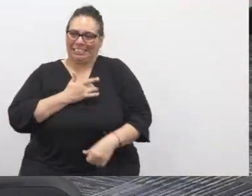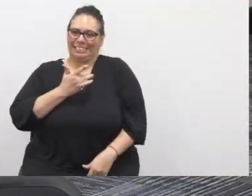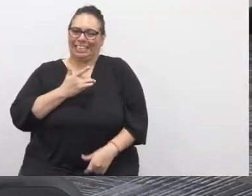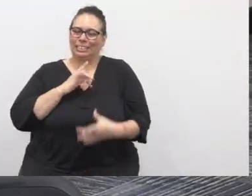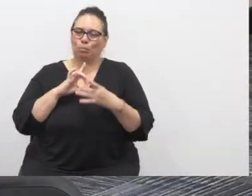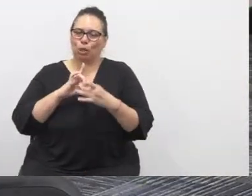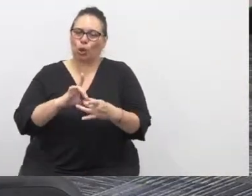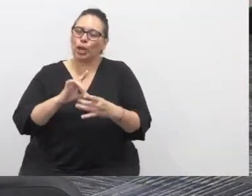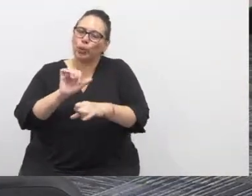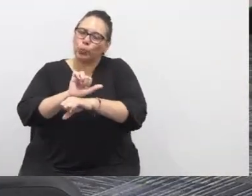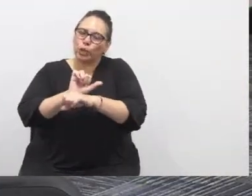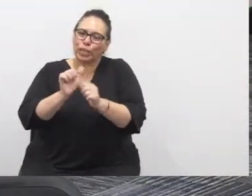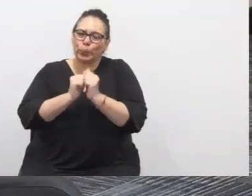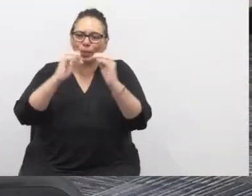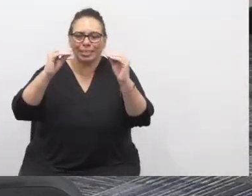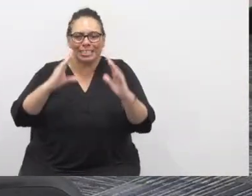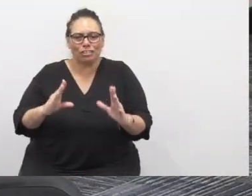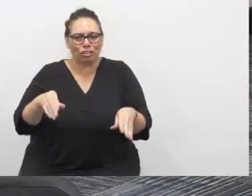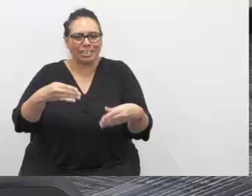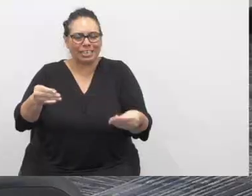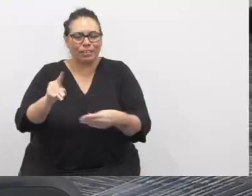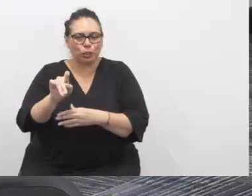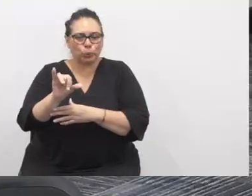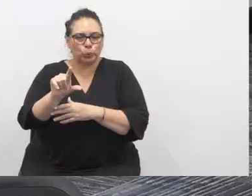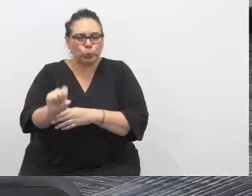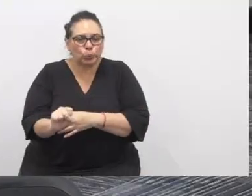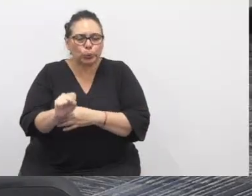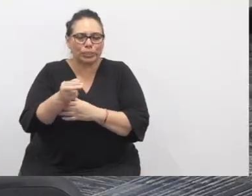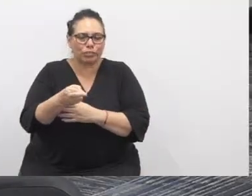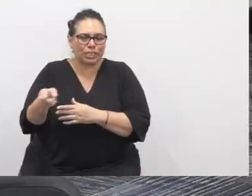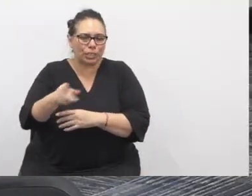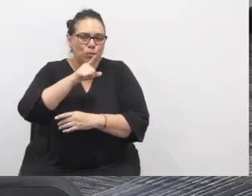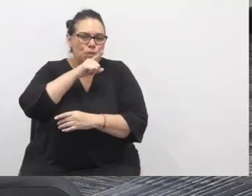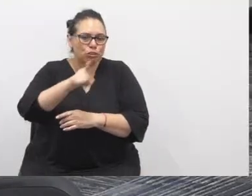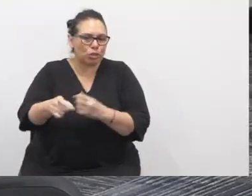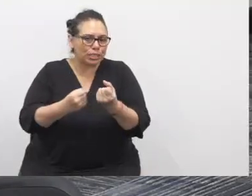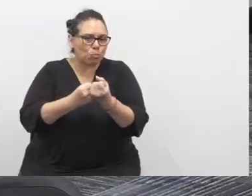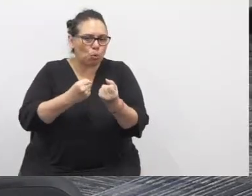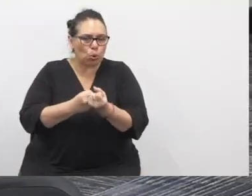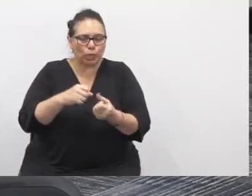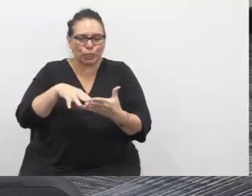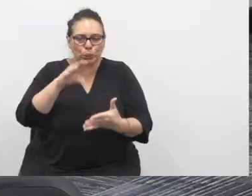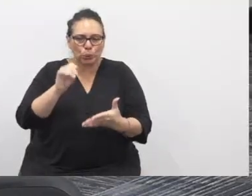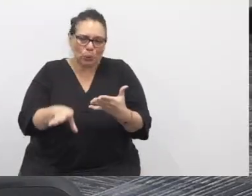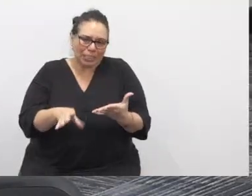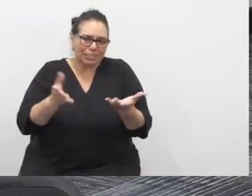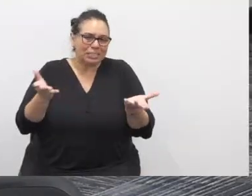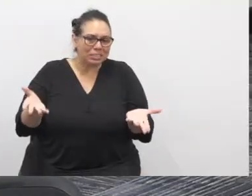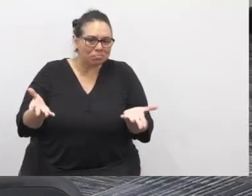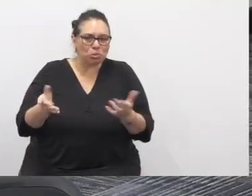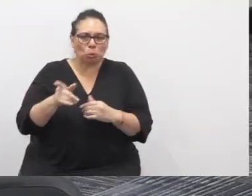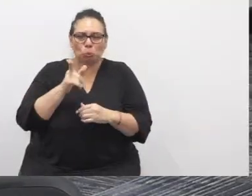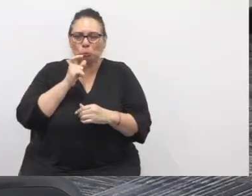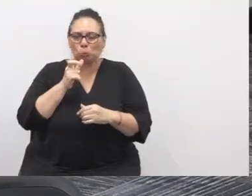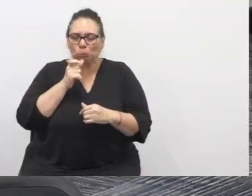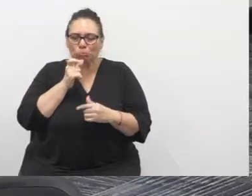giving them the tools and resources to make sure that they can support students, whoever they may be in their classroom.